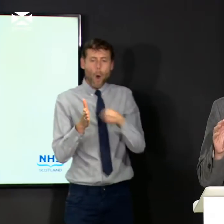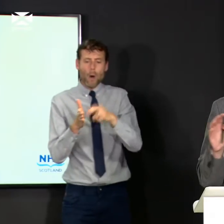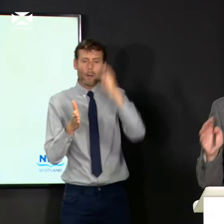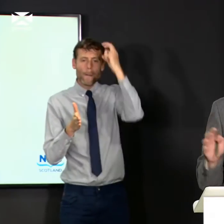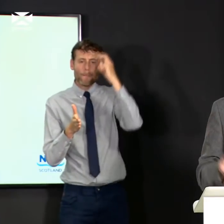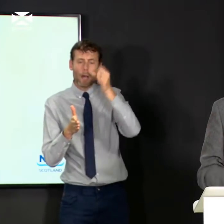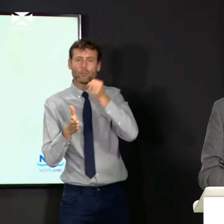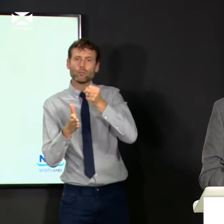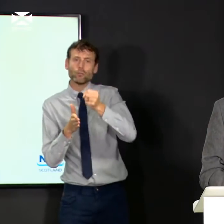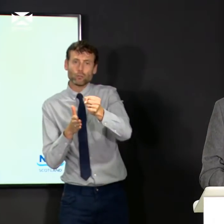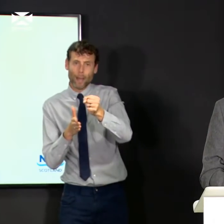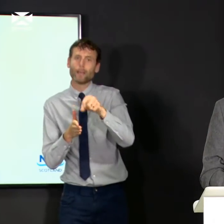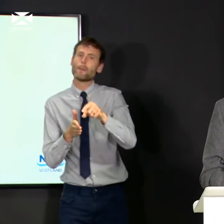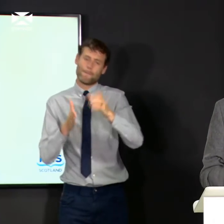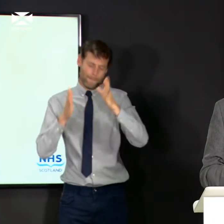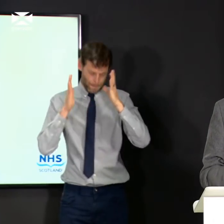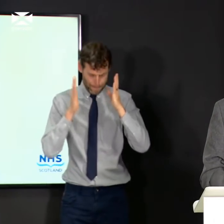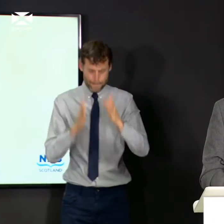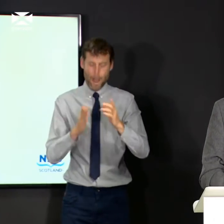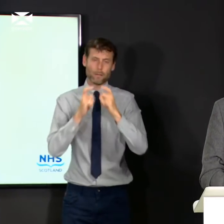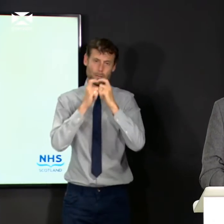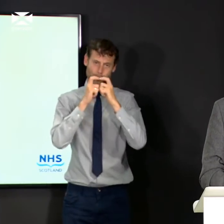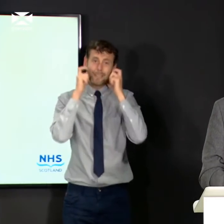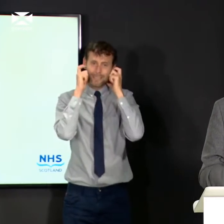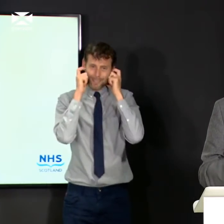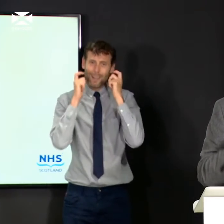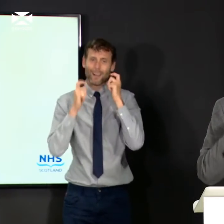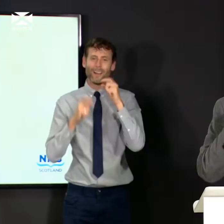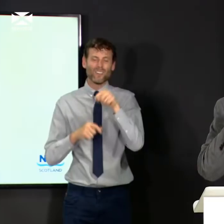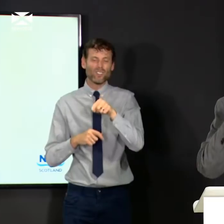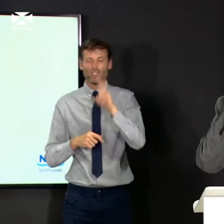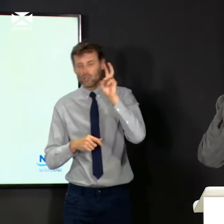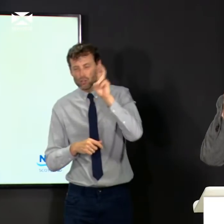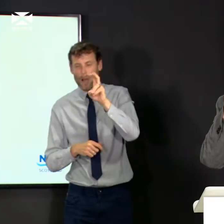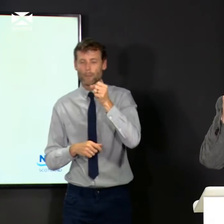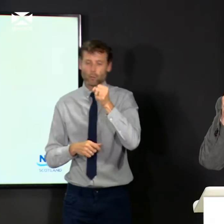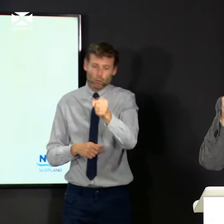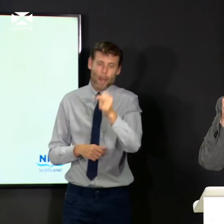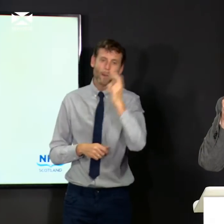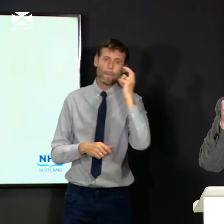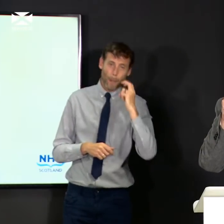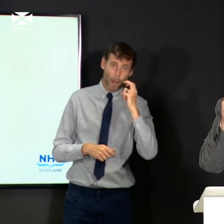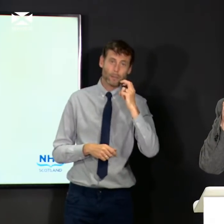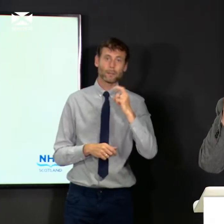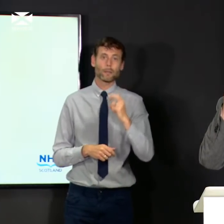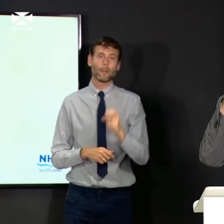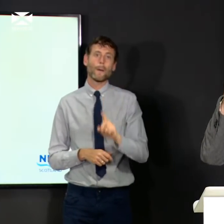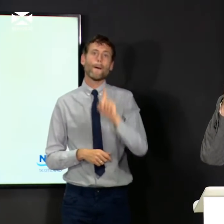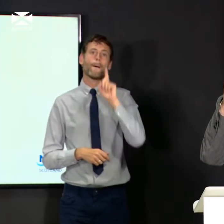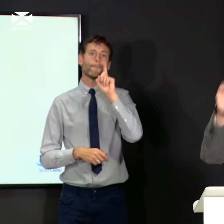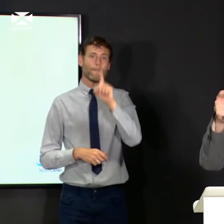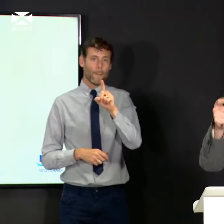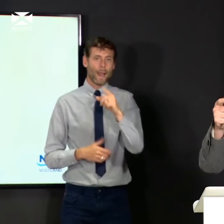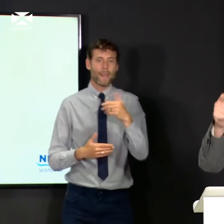to use buses and trains and trams more, and now as we go back to a slightly more voluntary